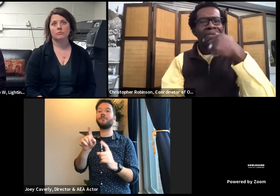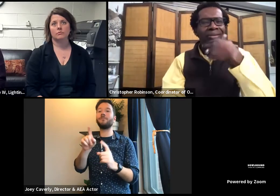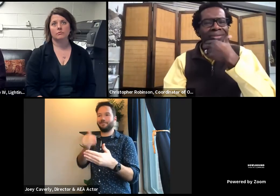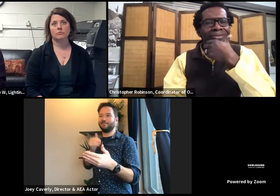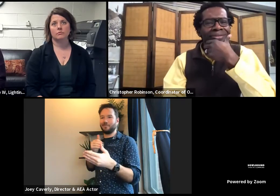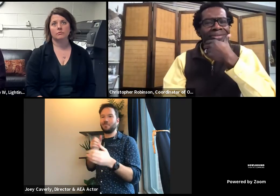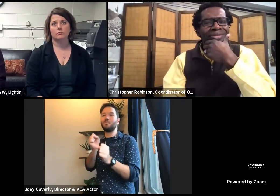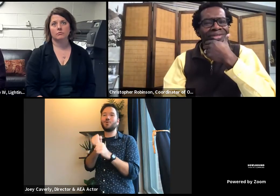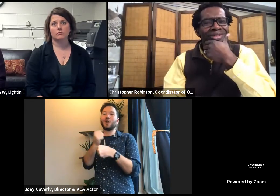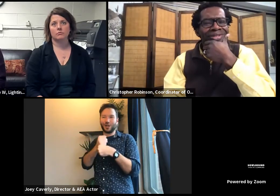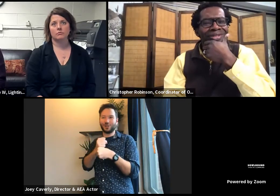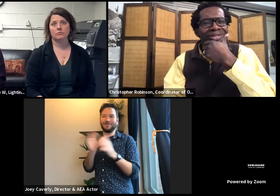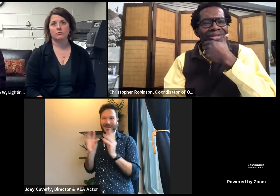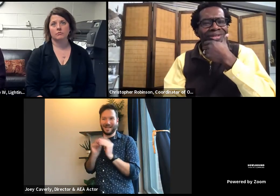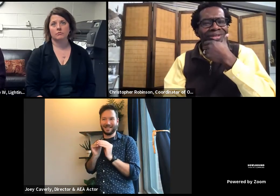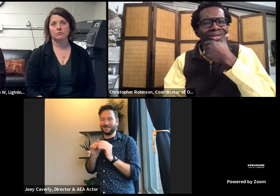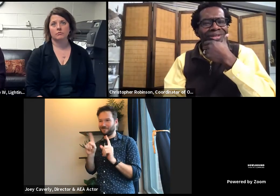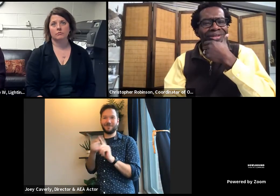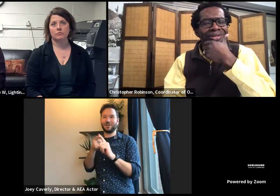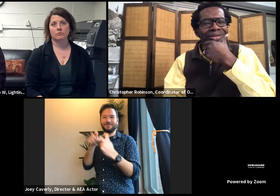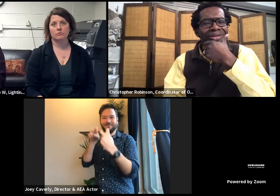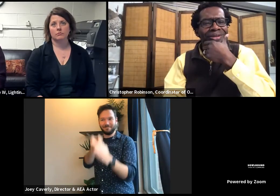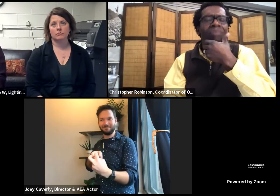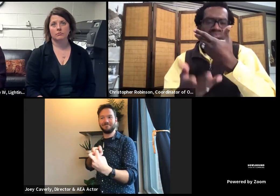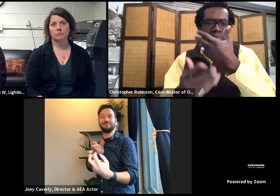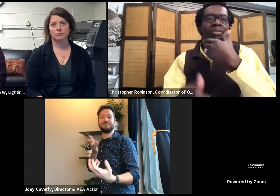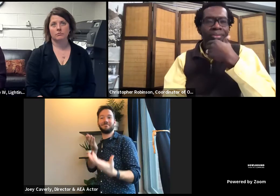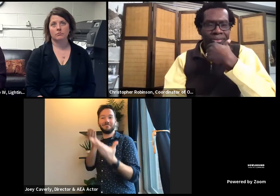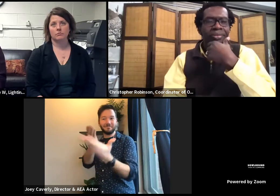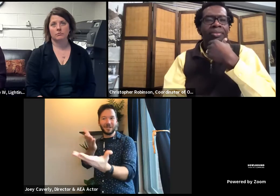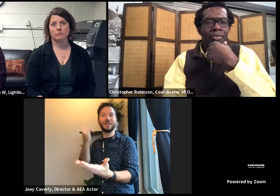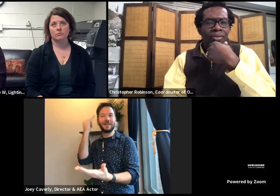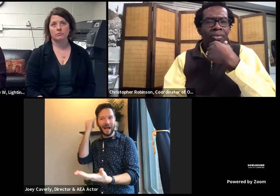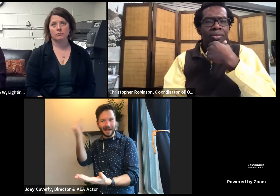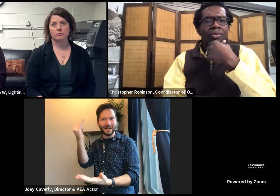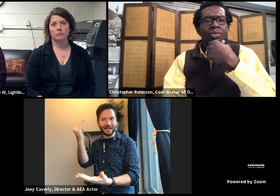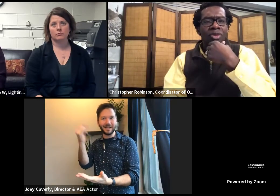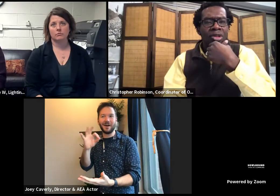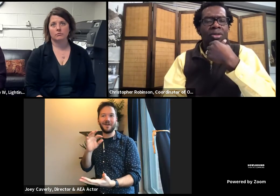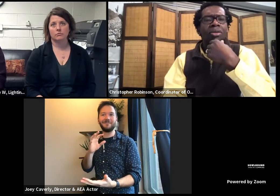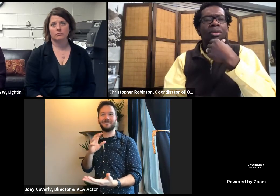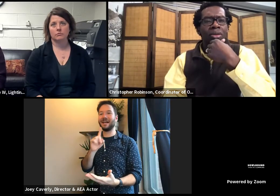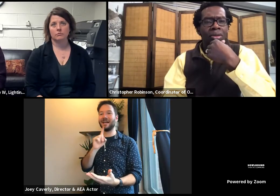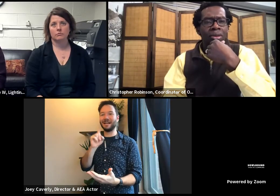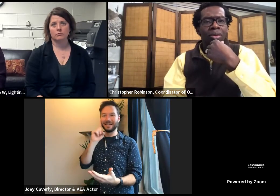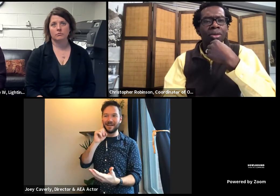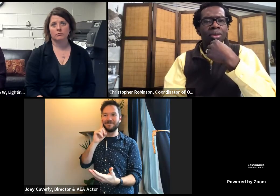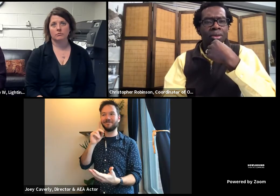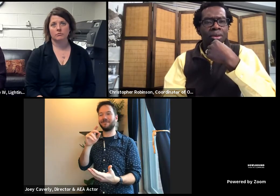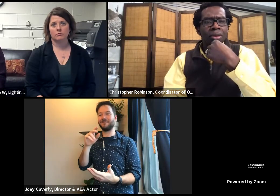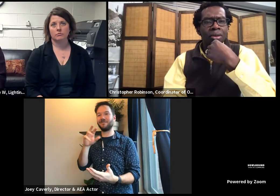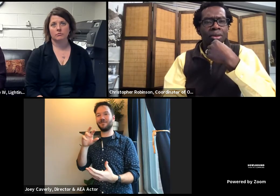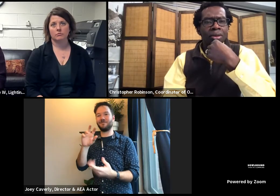What happened? Rehearsal and/or pre-production meetings. So basically the first few times that I sat down at the table with them